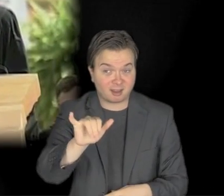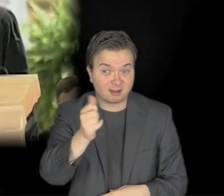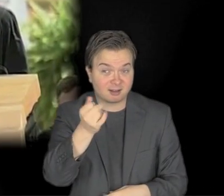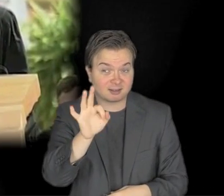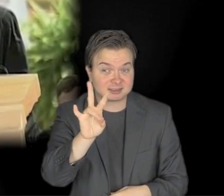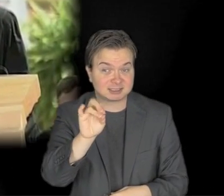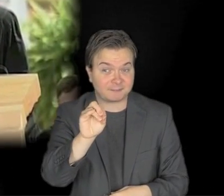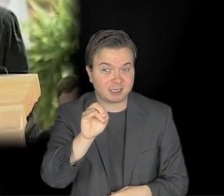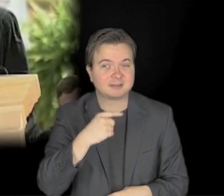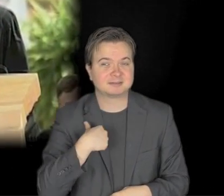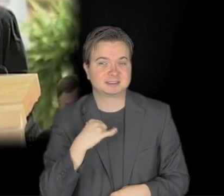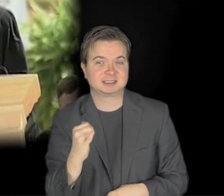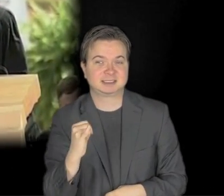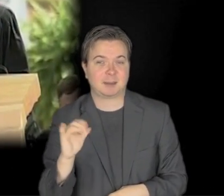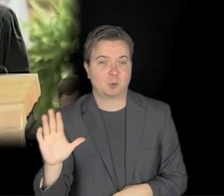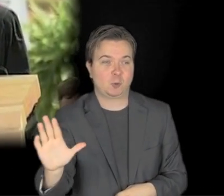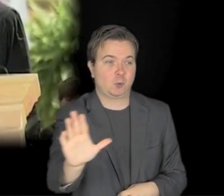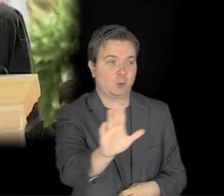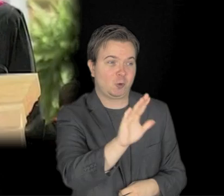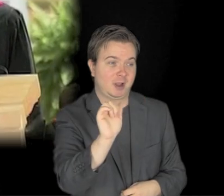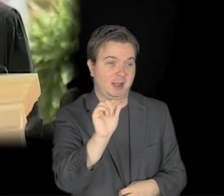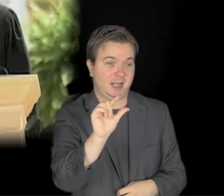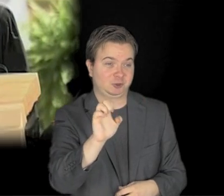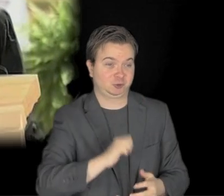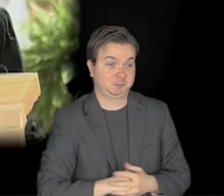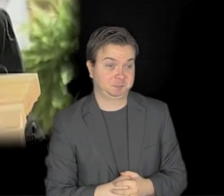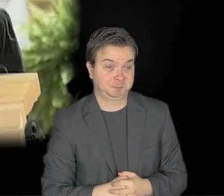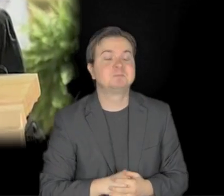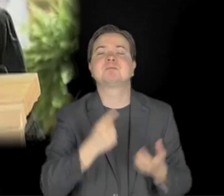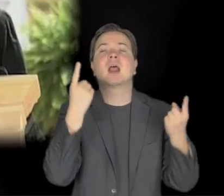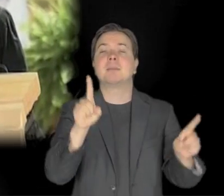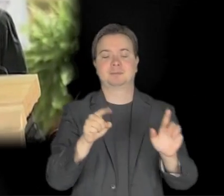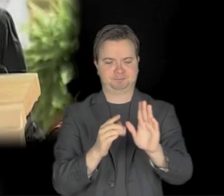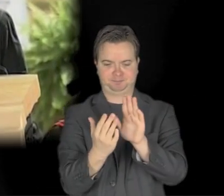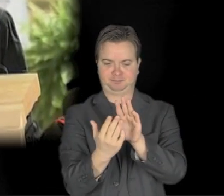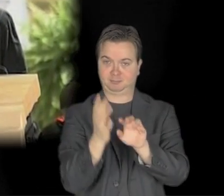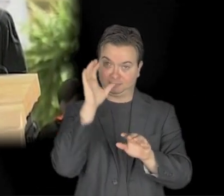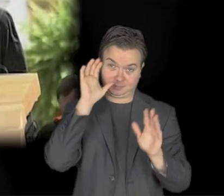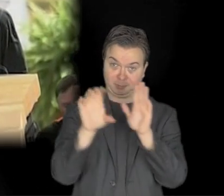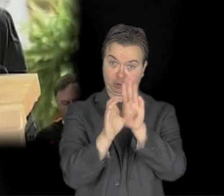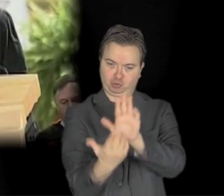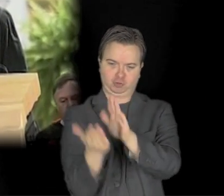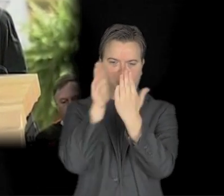On the back cover of their final issue was a photograph of an early morning country road,